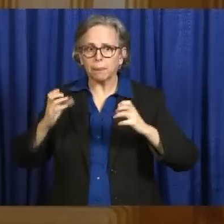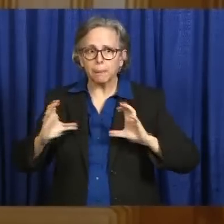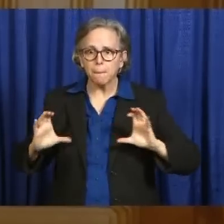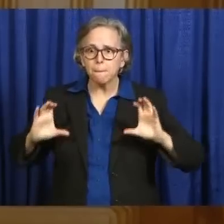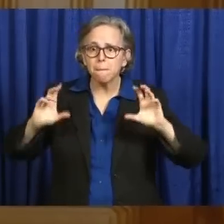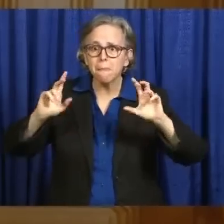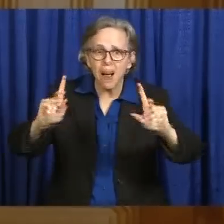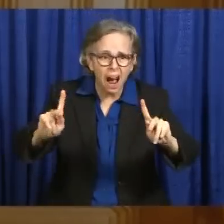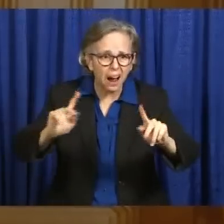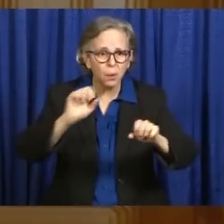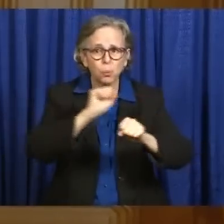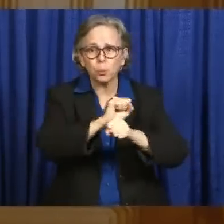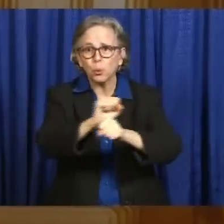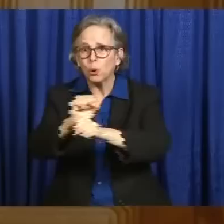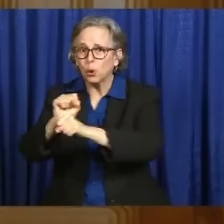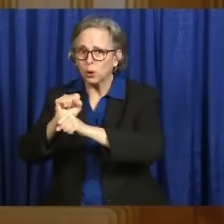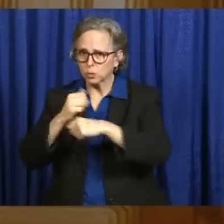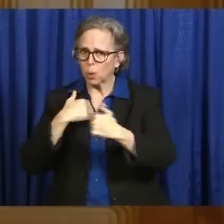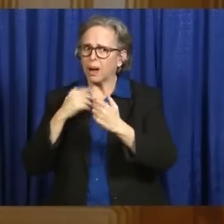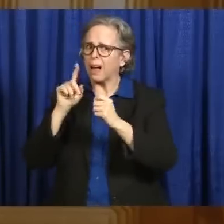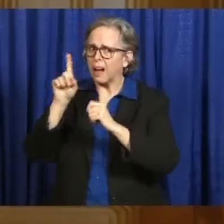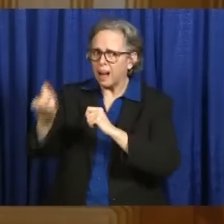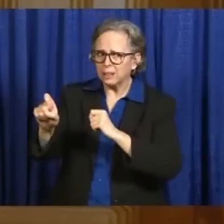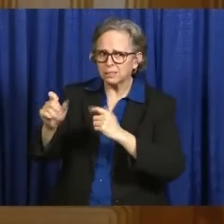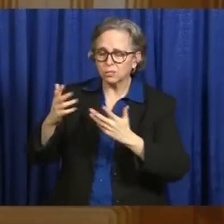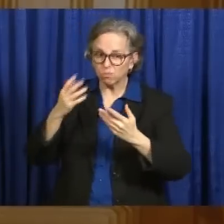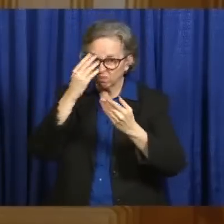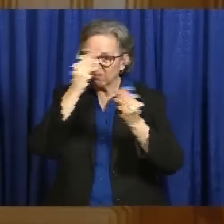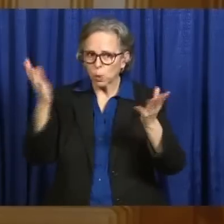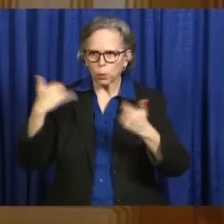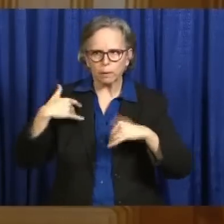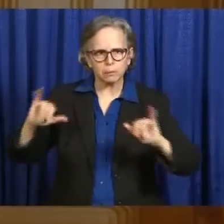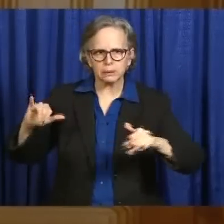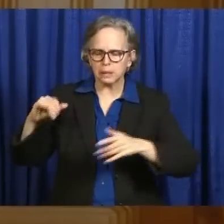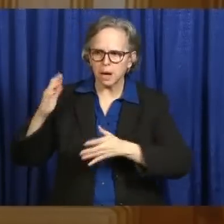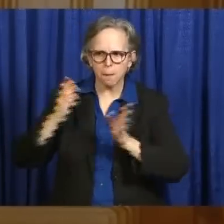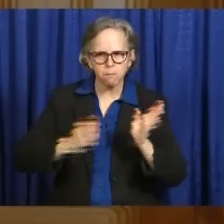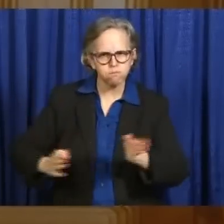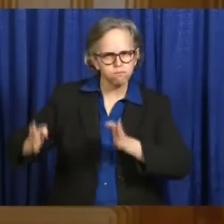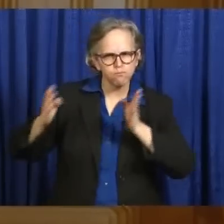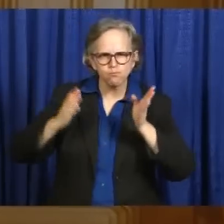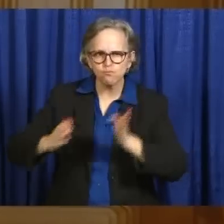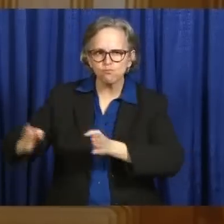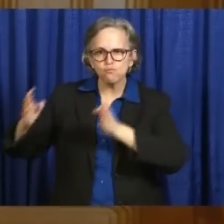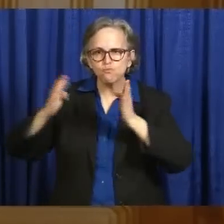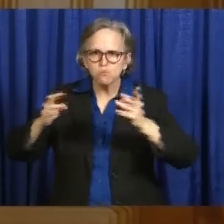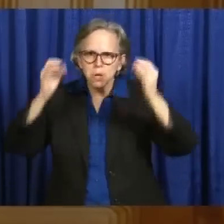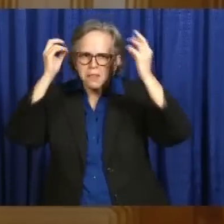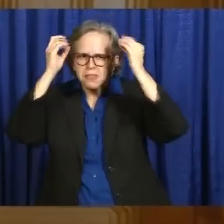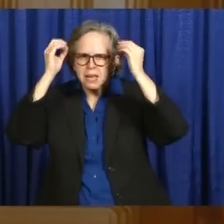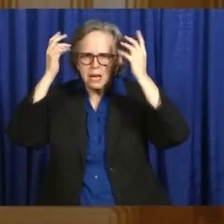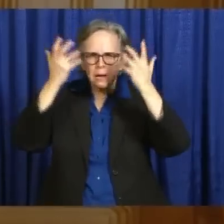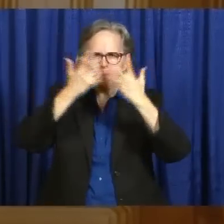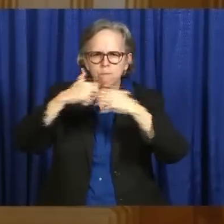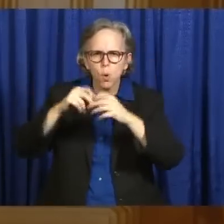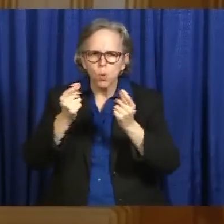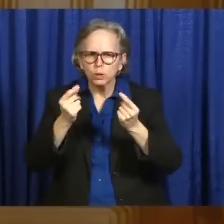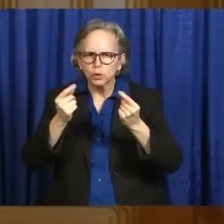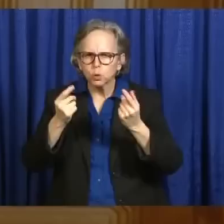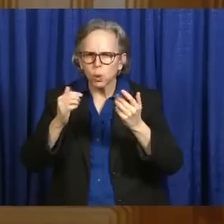THEY COULD BE VALUE ADDED WHEN THIS IS ORDER AND AS WE TRY TO